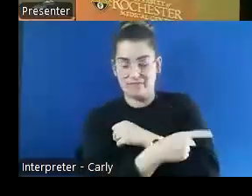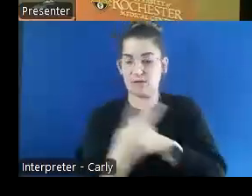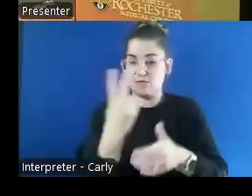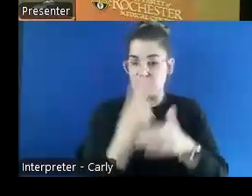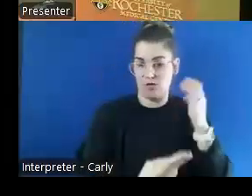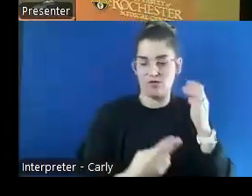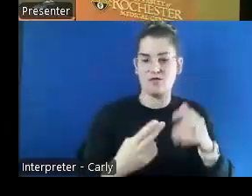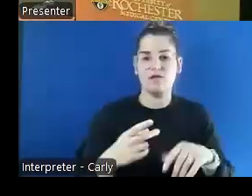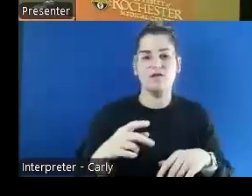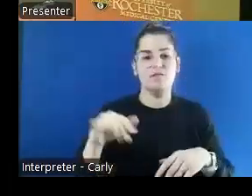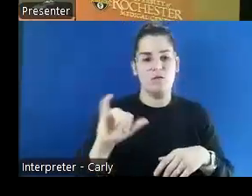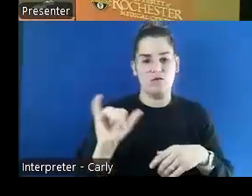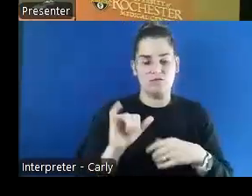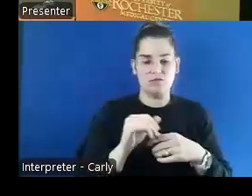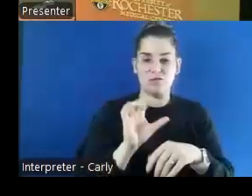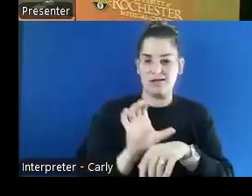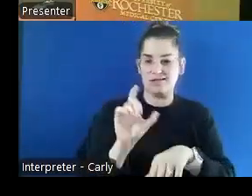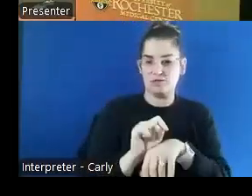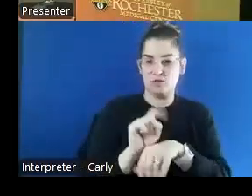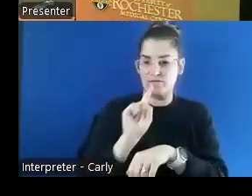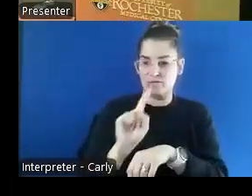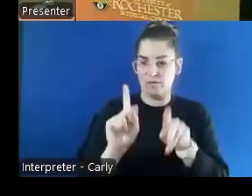the Consultants to the inpatient Psychiatry unit so anybody who's worked on inpatient